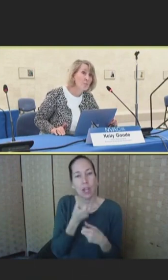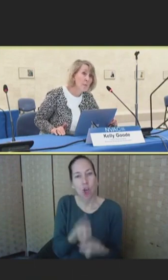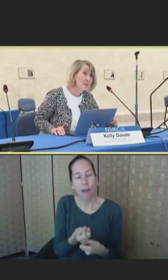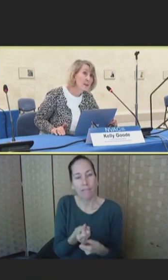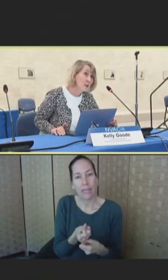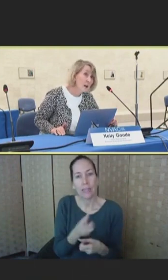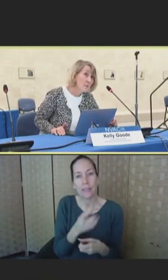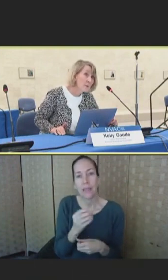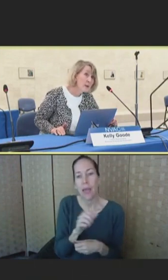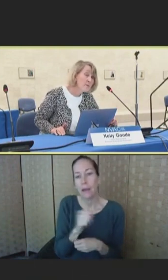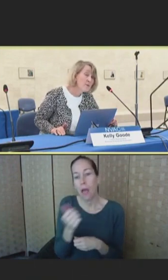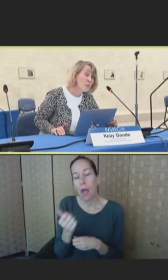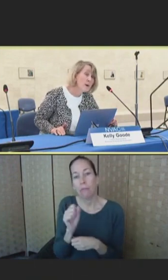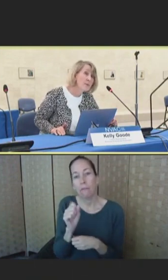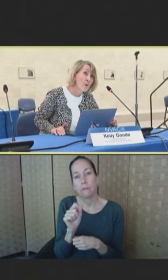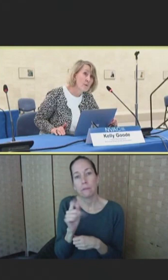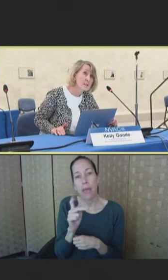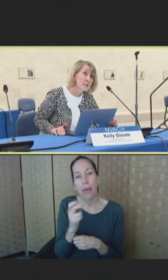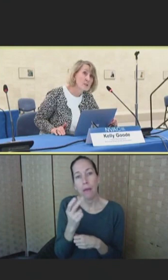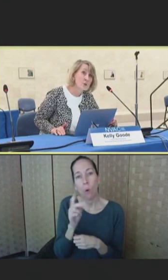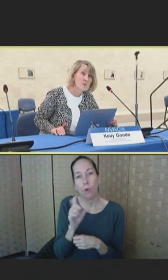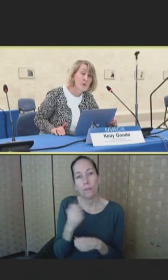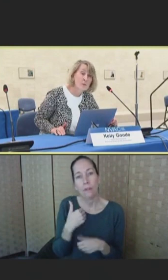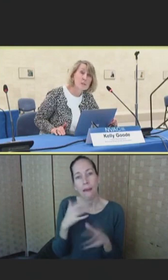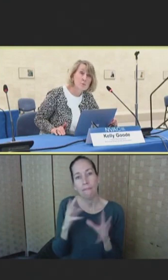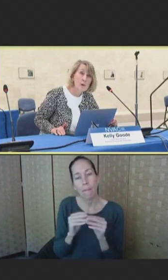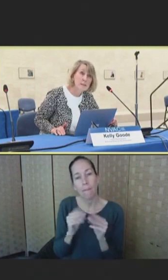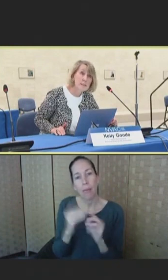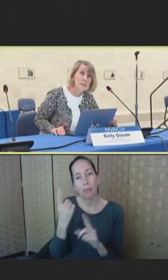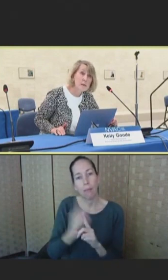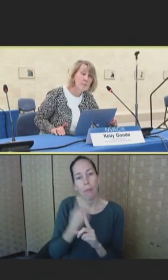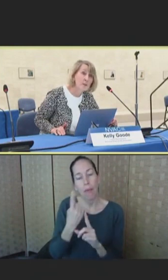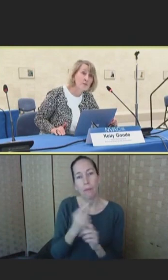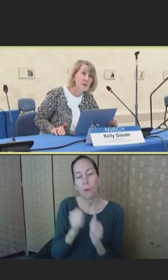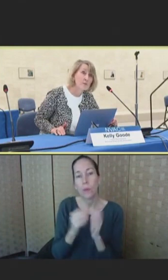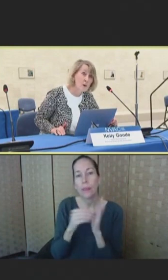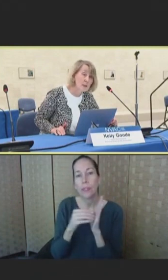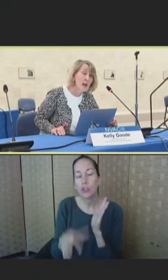monthly collaborative with pharmacists, student pharmacist residents and people on the frontline